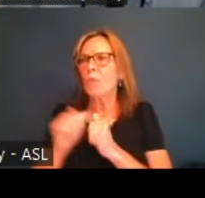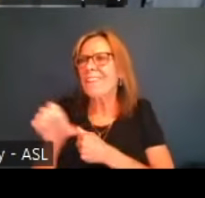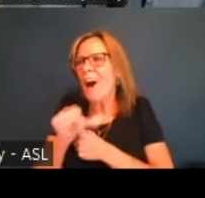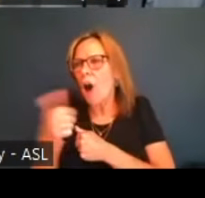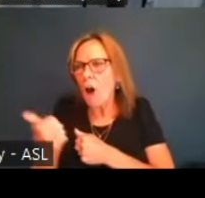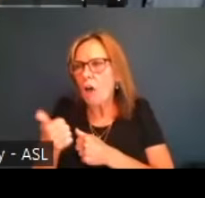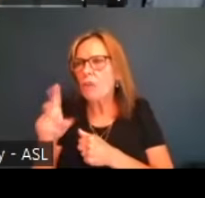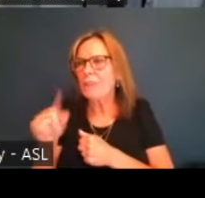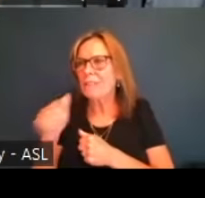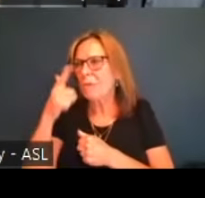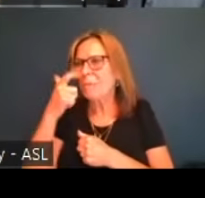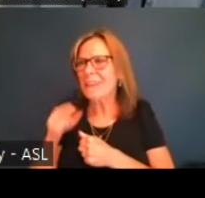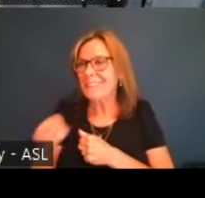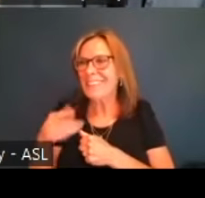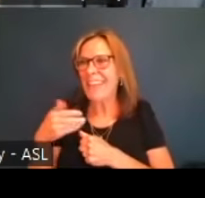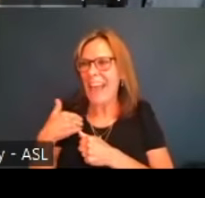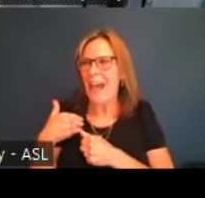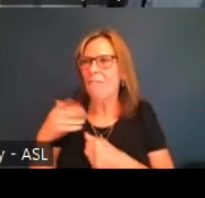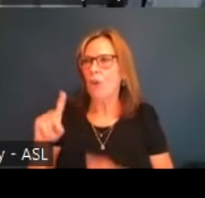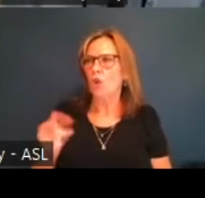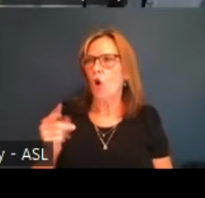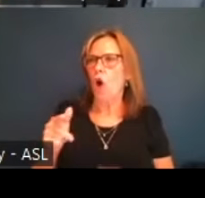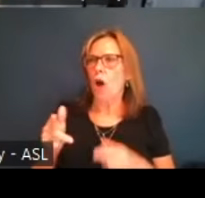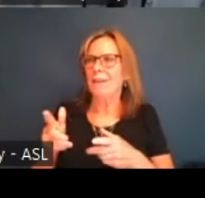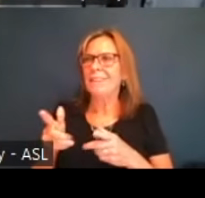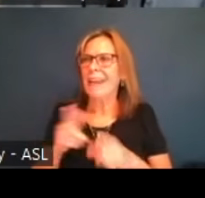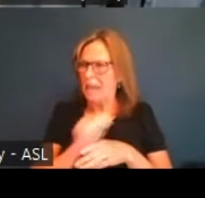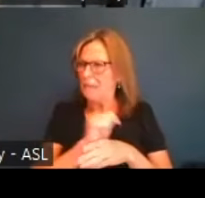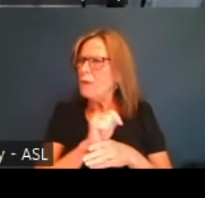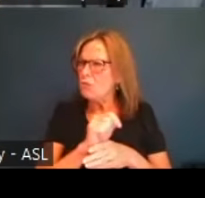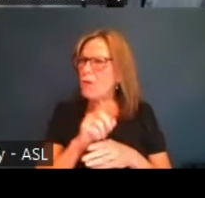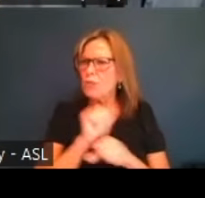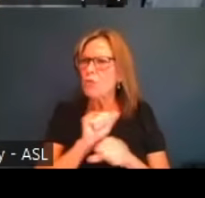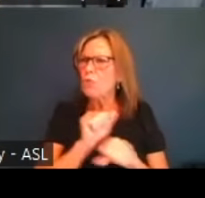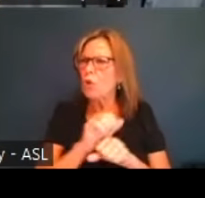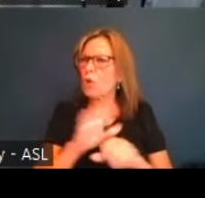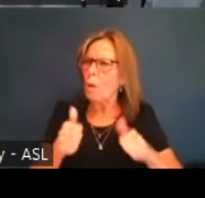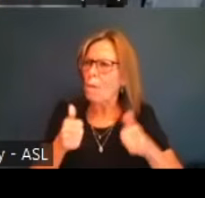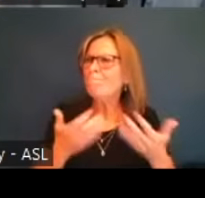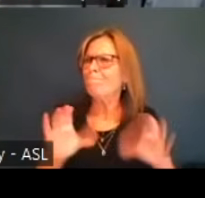benefit of such person by a professional guide, hearing, or service dog training center or professional guide, hearing